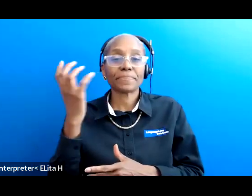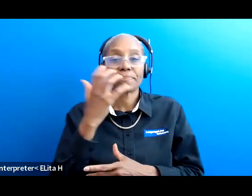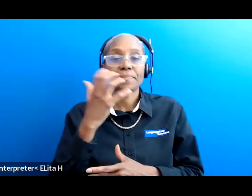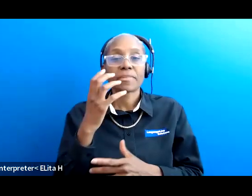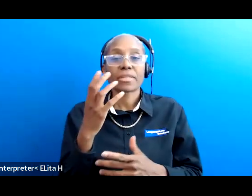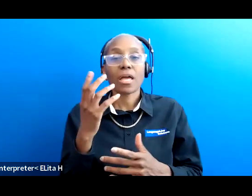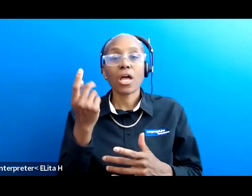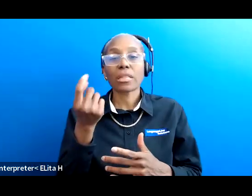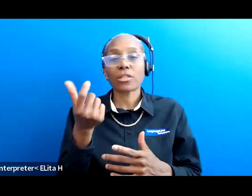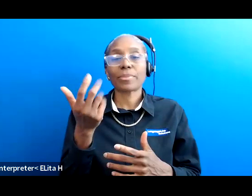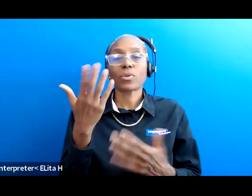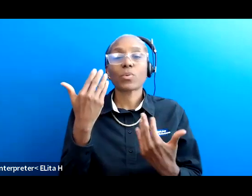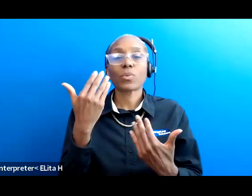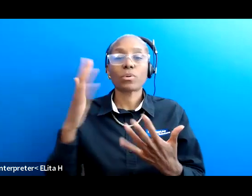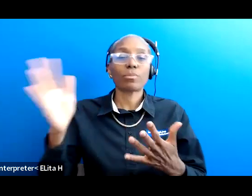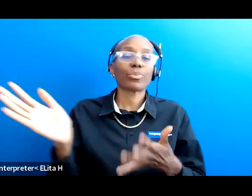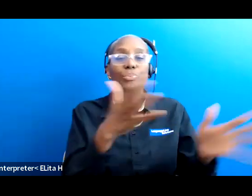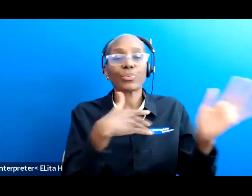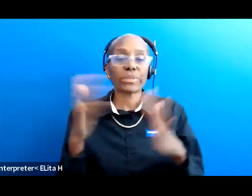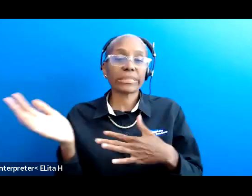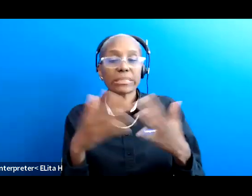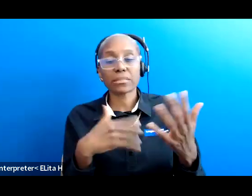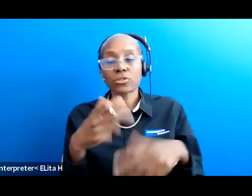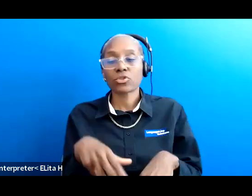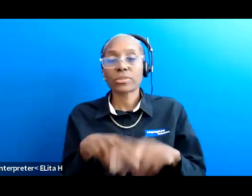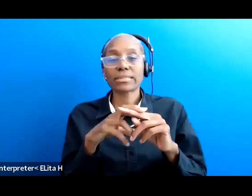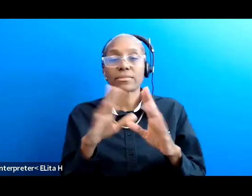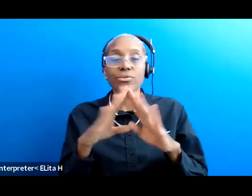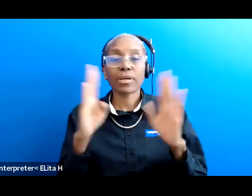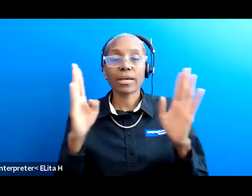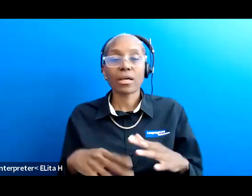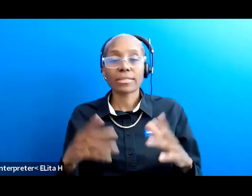breeze or a warm breeze, any kind of you're sitting in your house and a